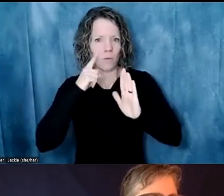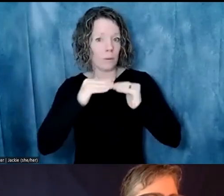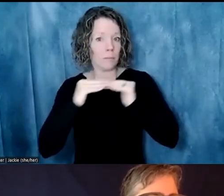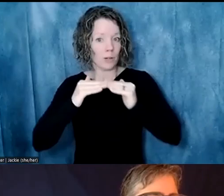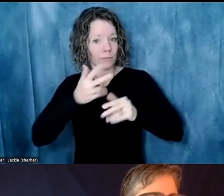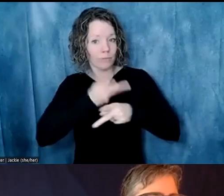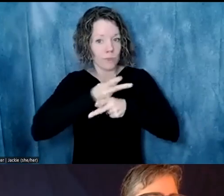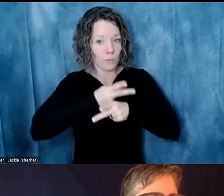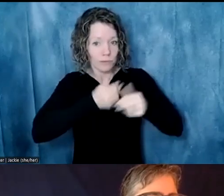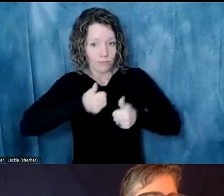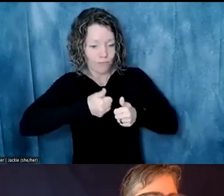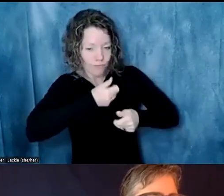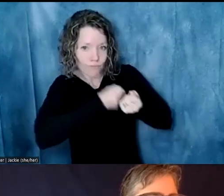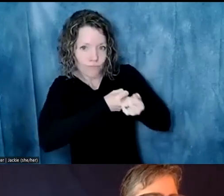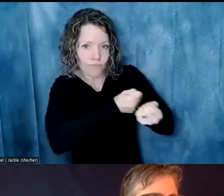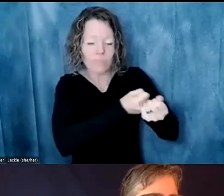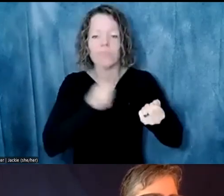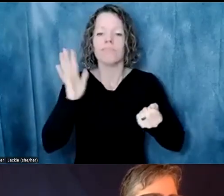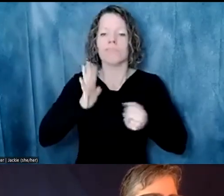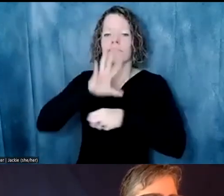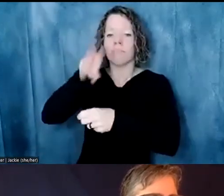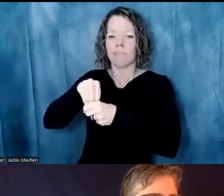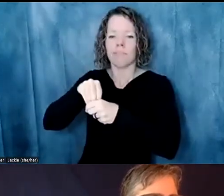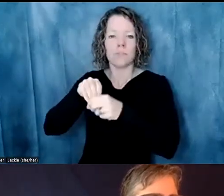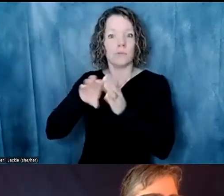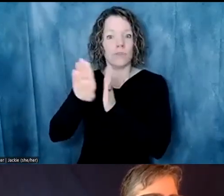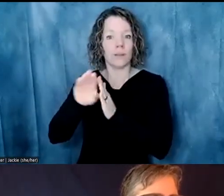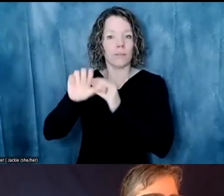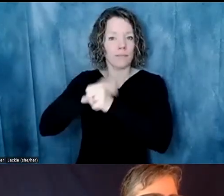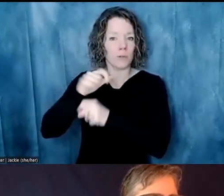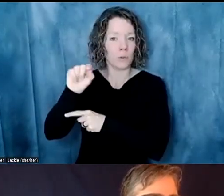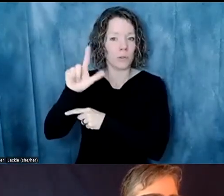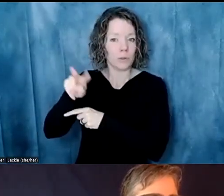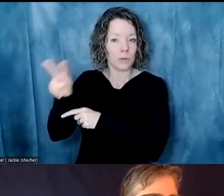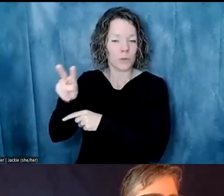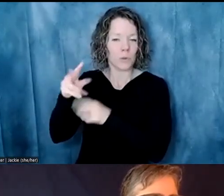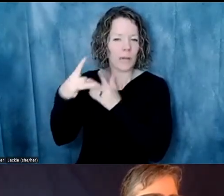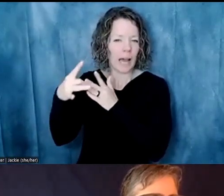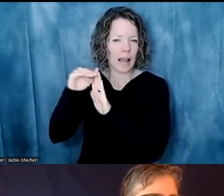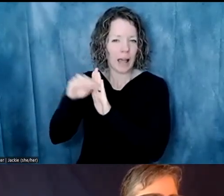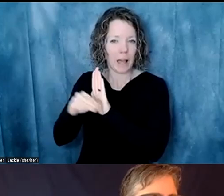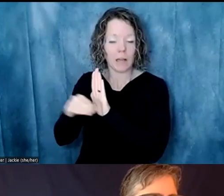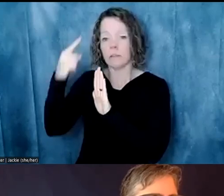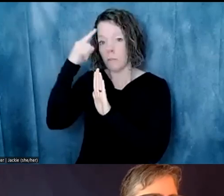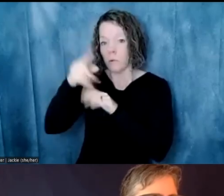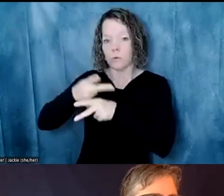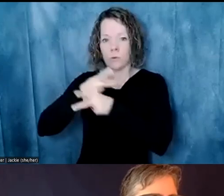participated in the development of the 2022 Guidelines for Supervision of Peer Supporters